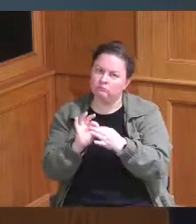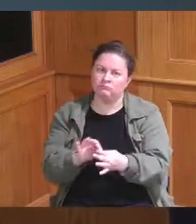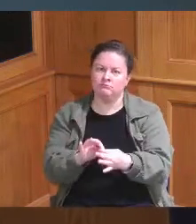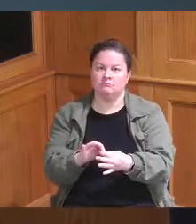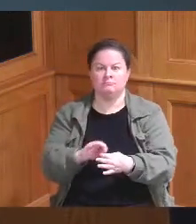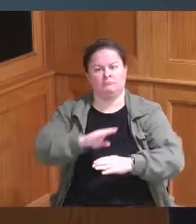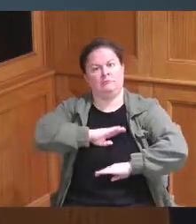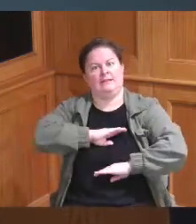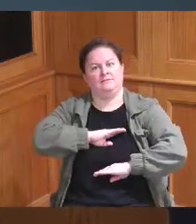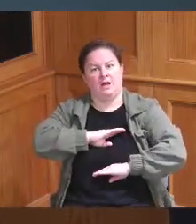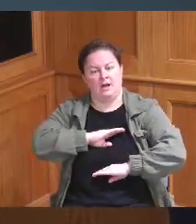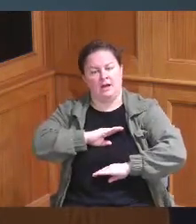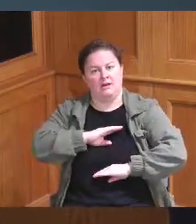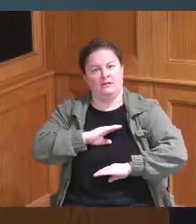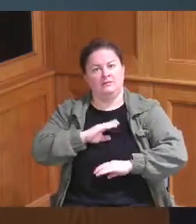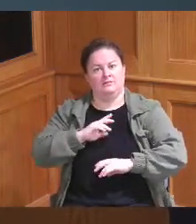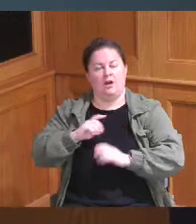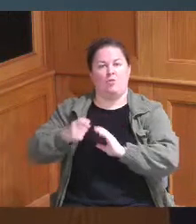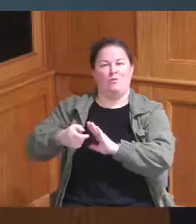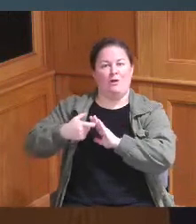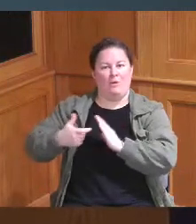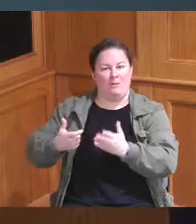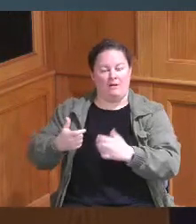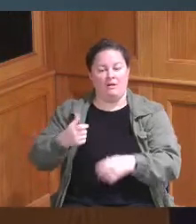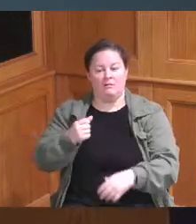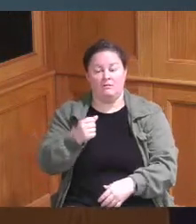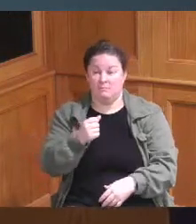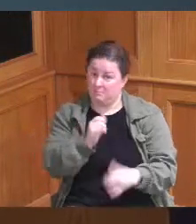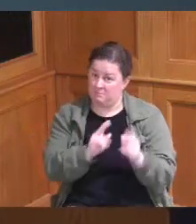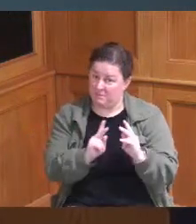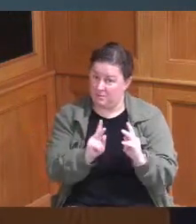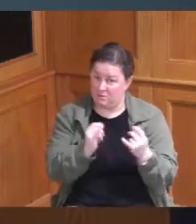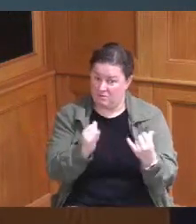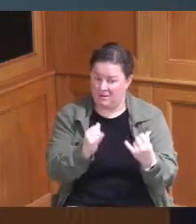want to know about people who now are suffering I don't know if you have Dad on that but anything